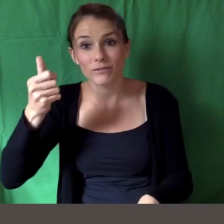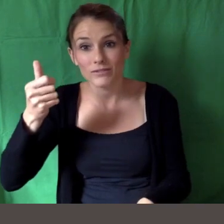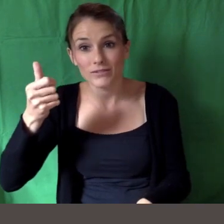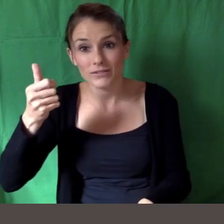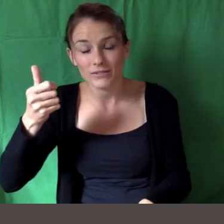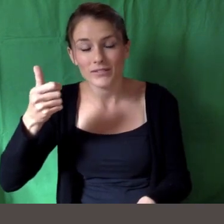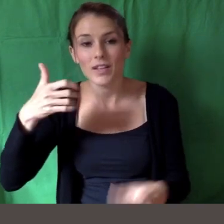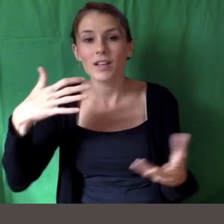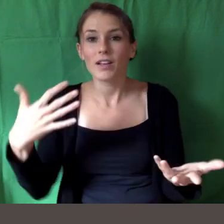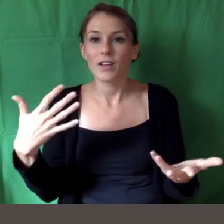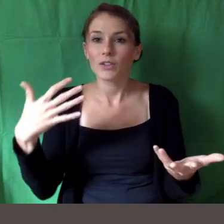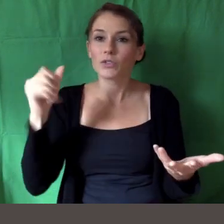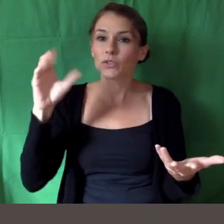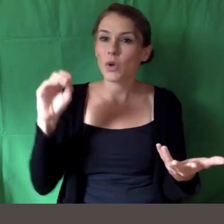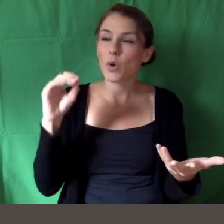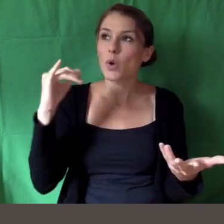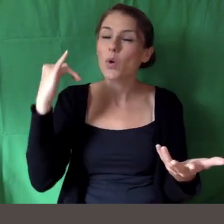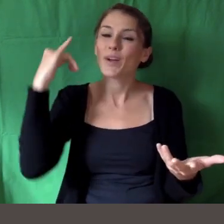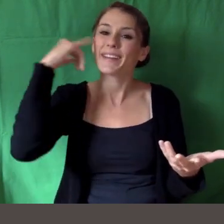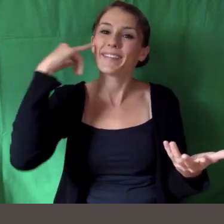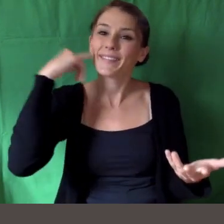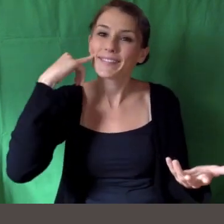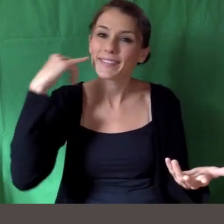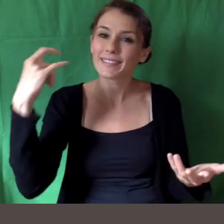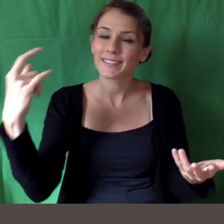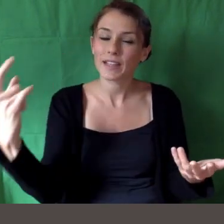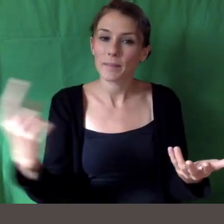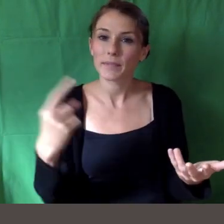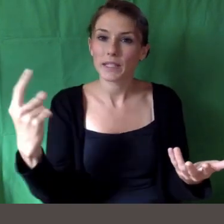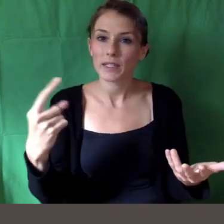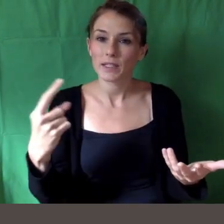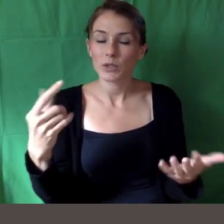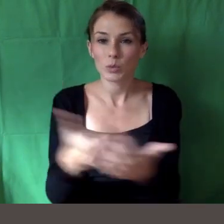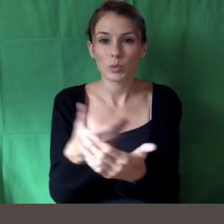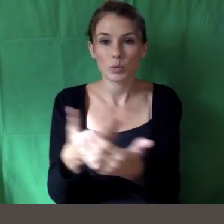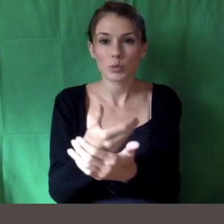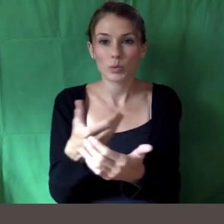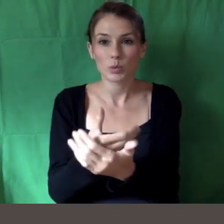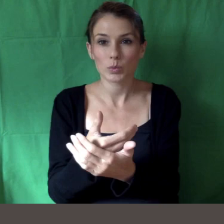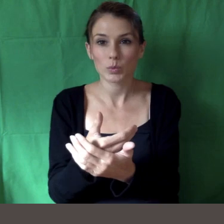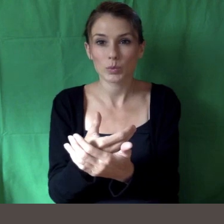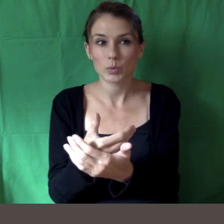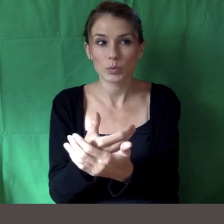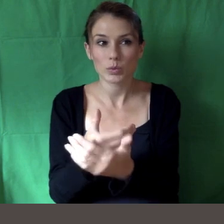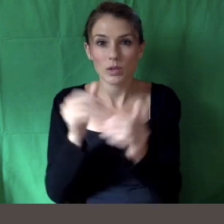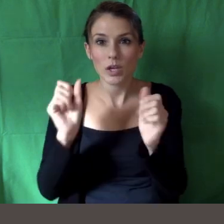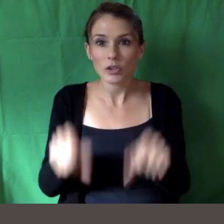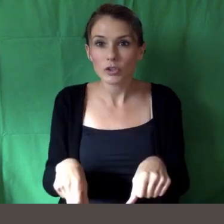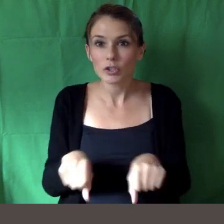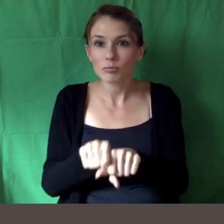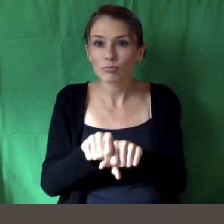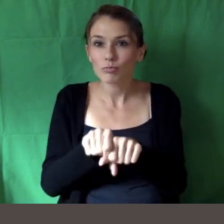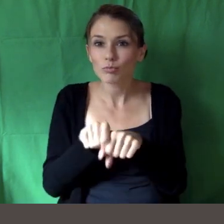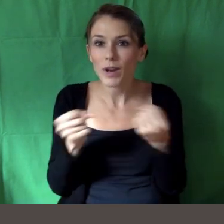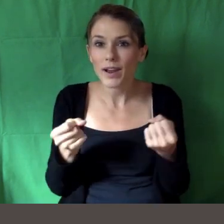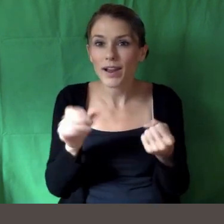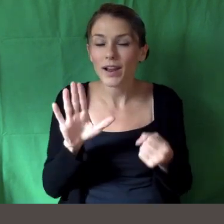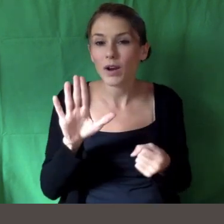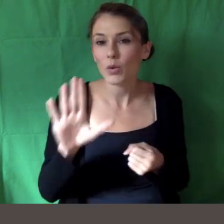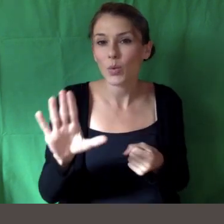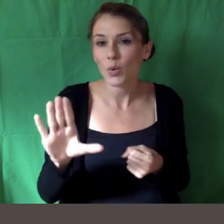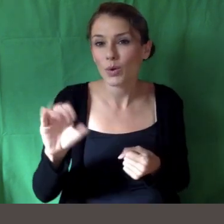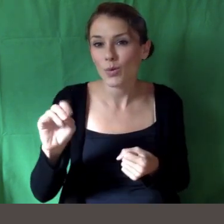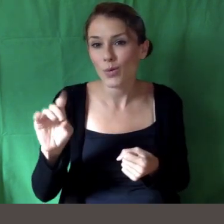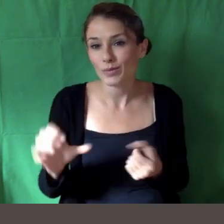So what if there's something new could end up breaking your code, your